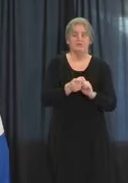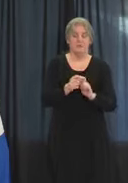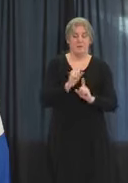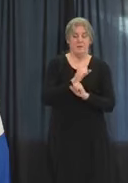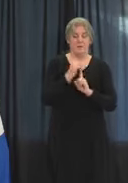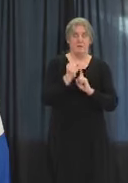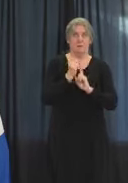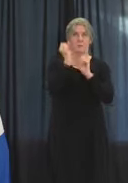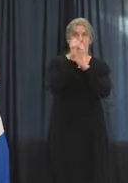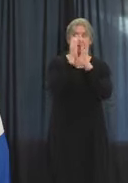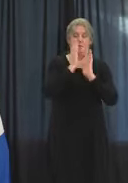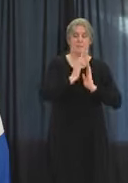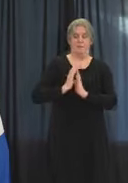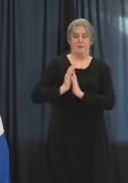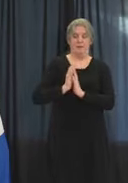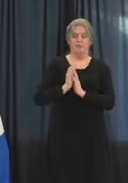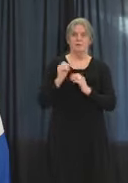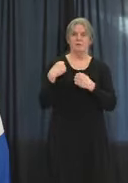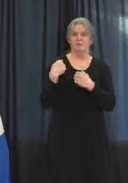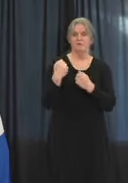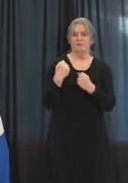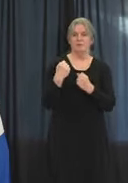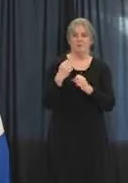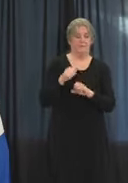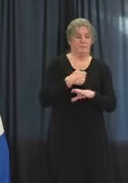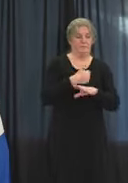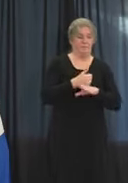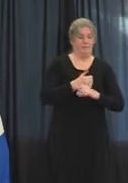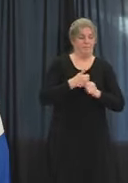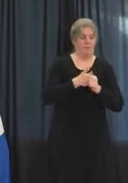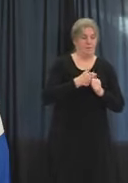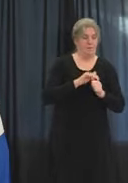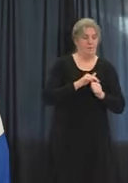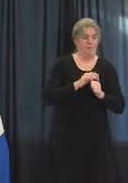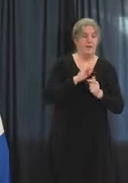So we are doing that scenario planning at the same time and trying to strengthen what we are